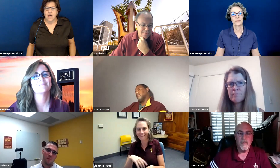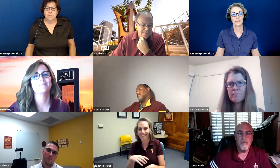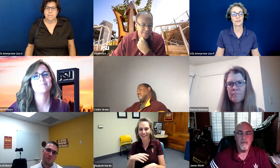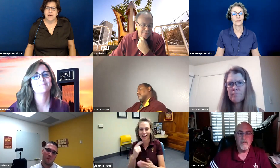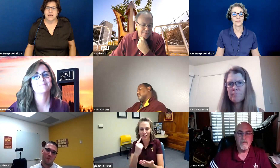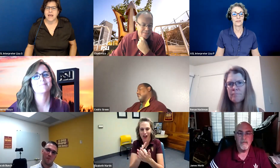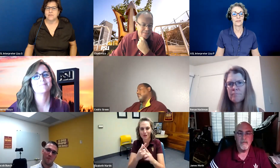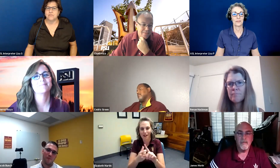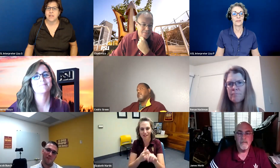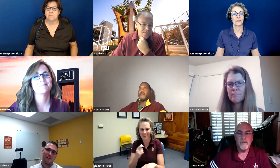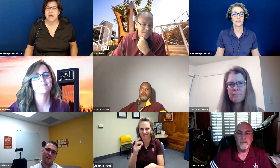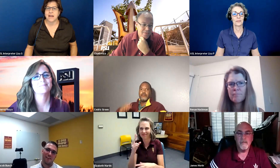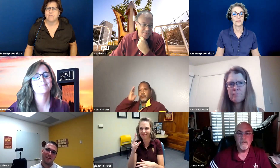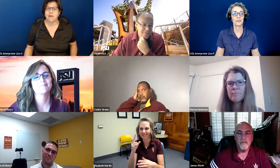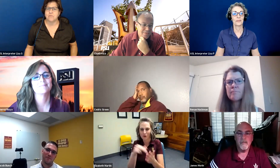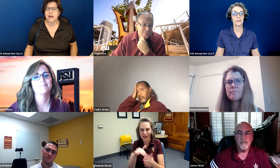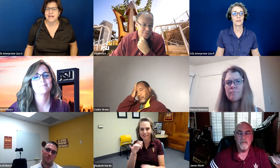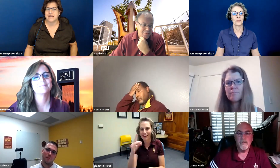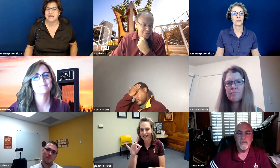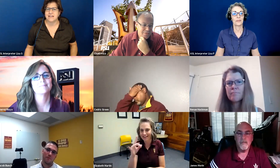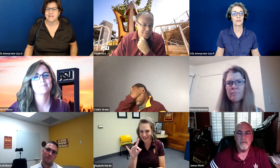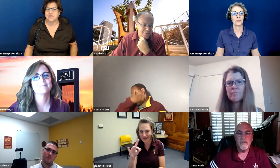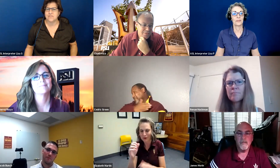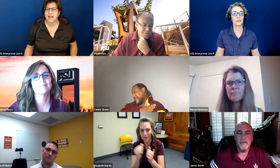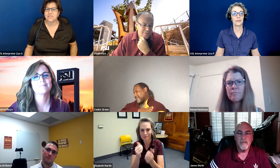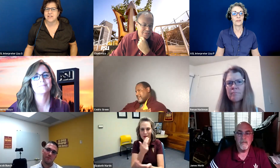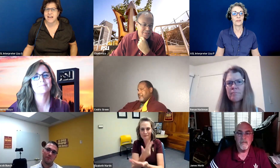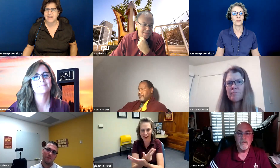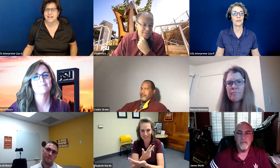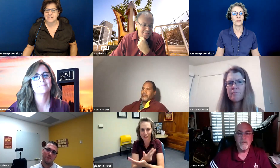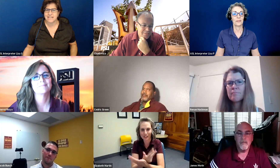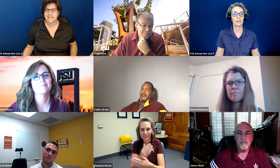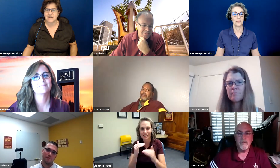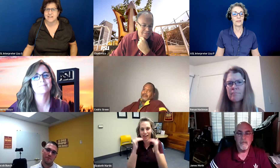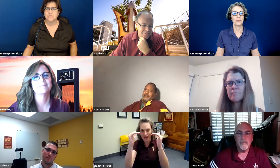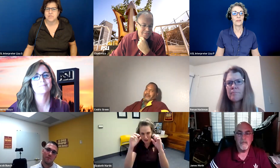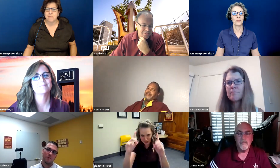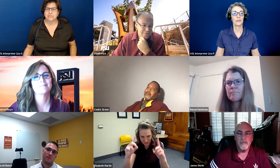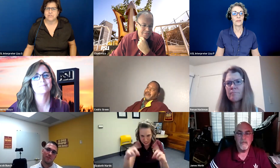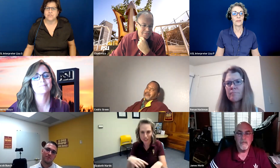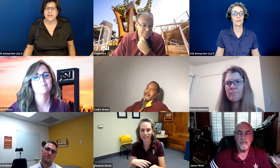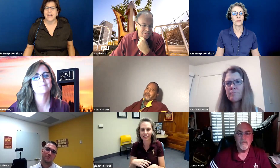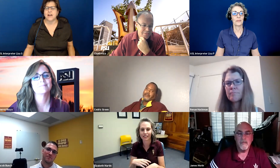I'm an ASU alumni. I graduated 2018 with a master's degree in higher education.